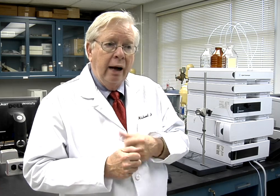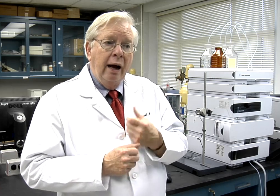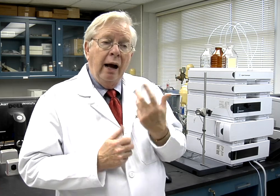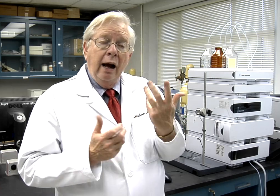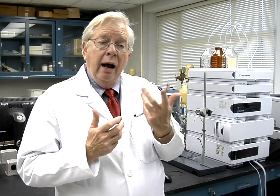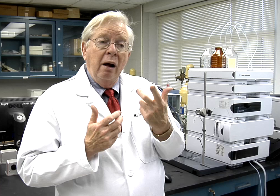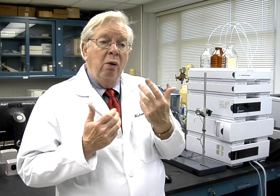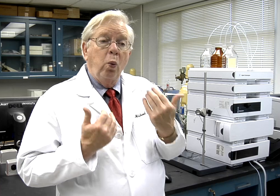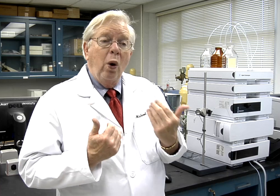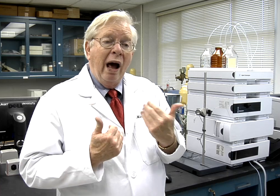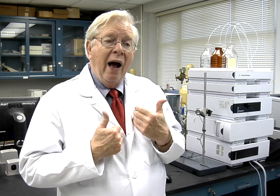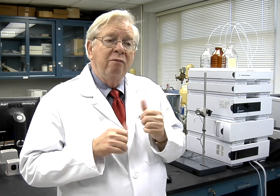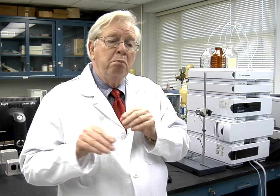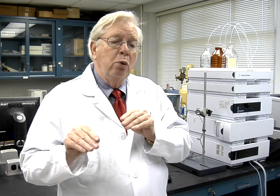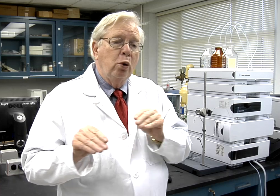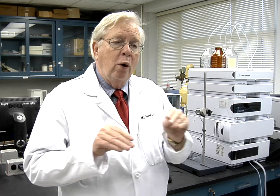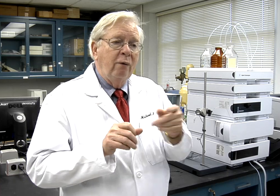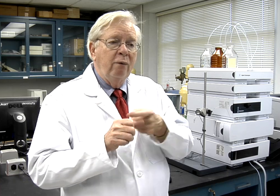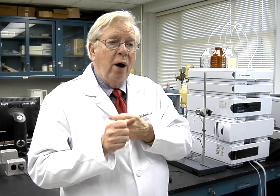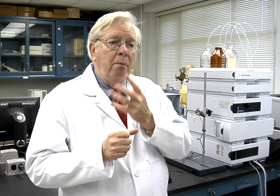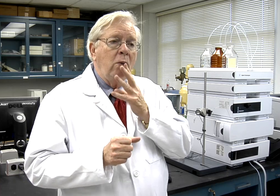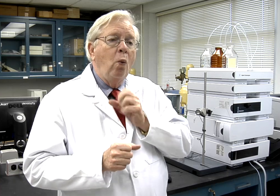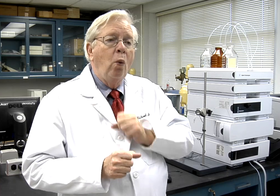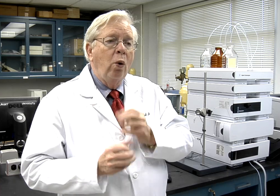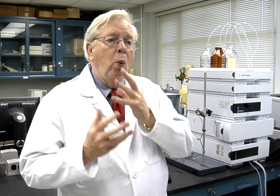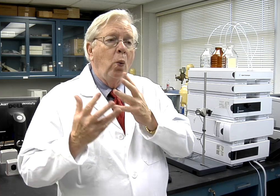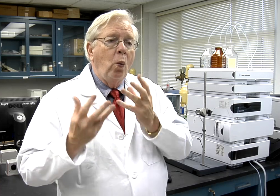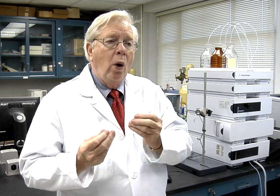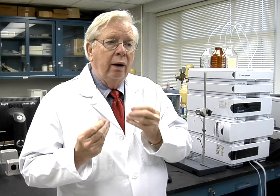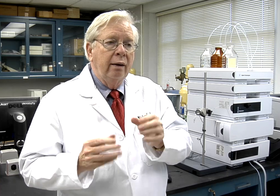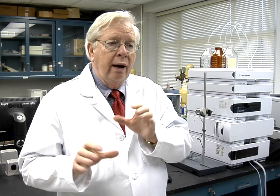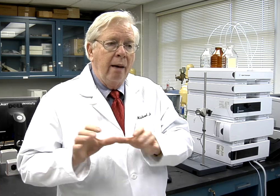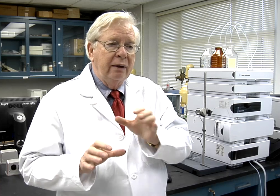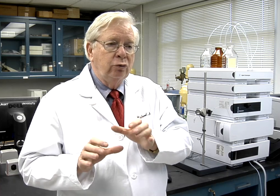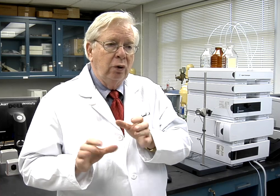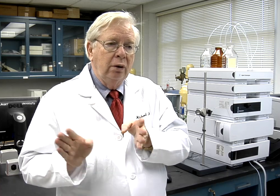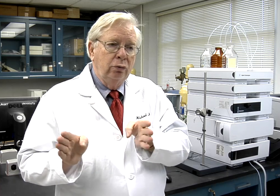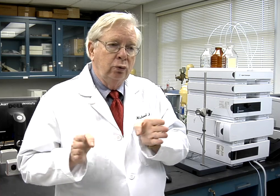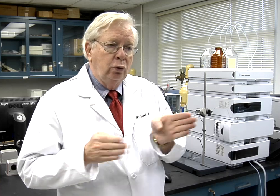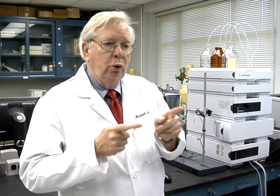That's the general concept of analytical chemistry.